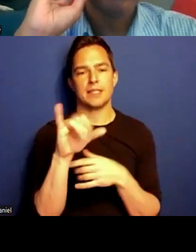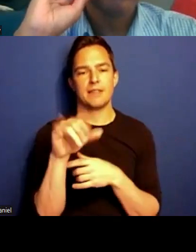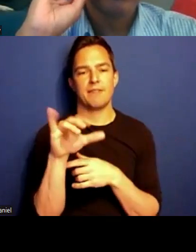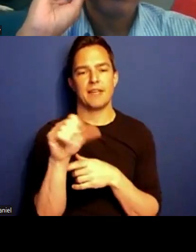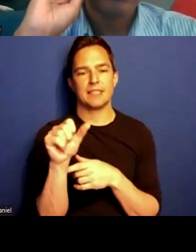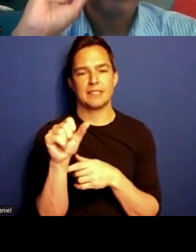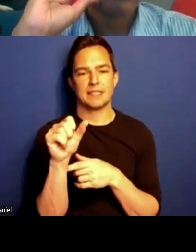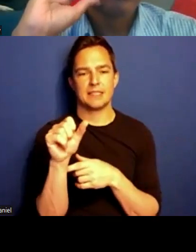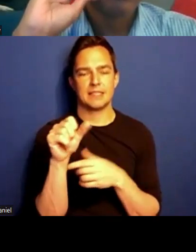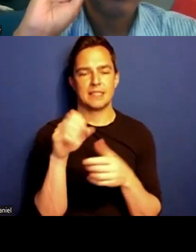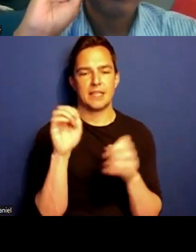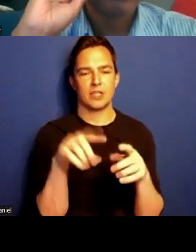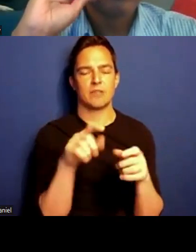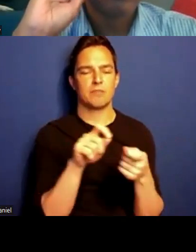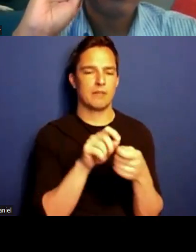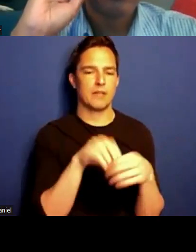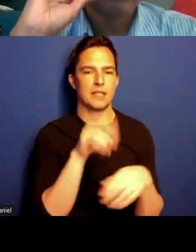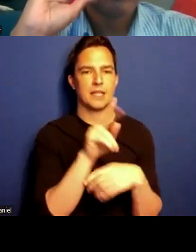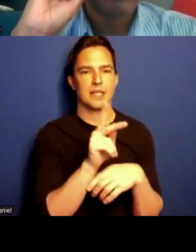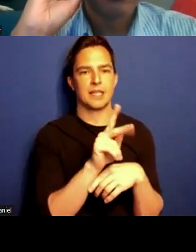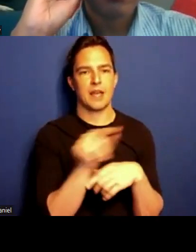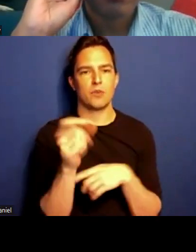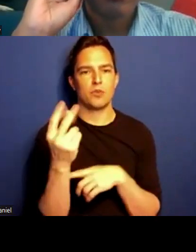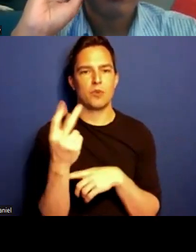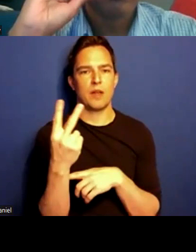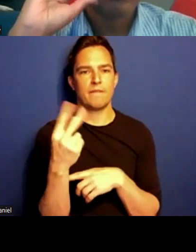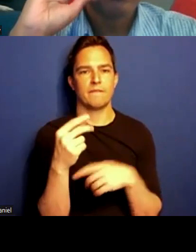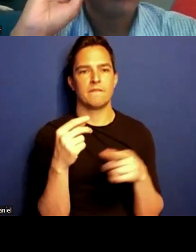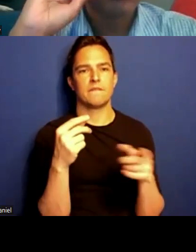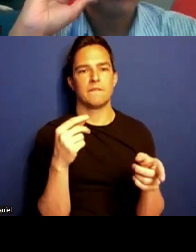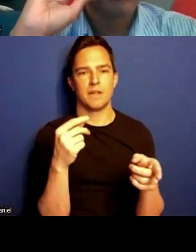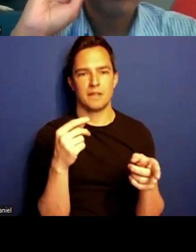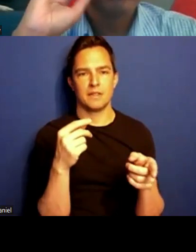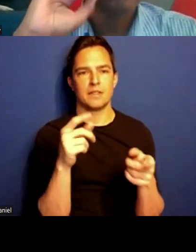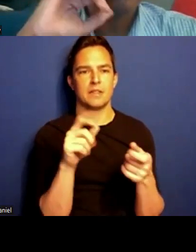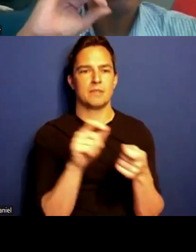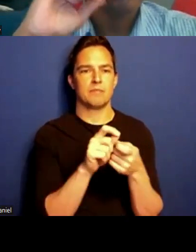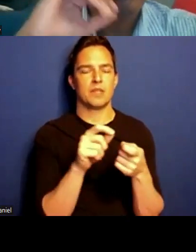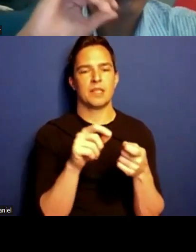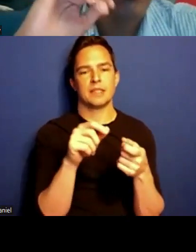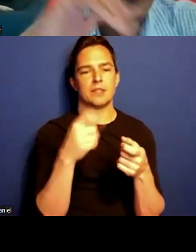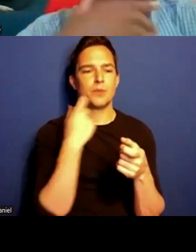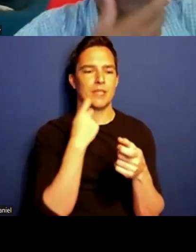especially the K-12 classroom already, especially with recent legislation and